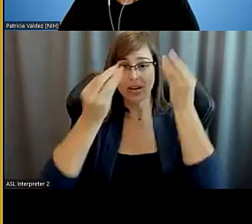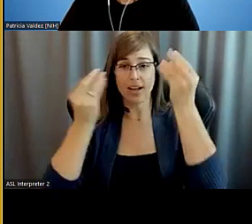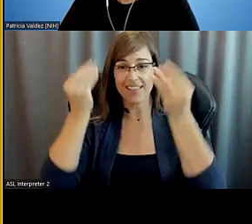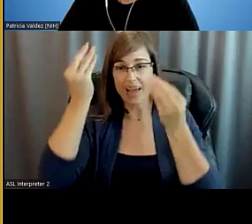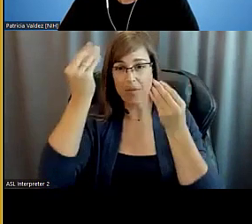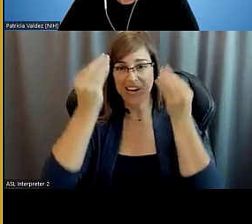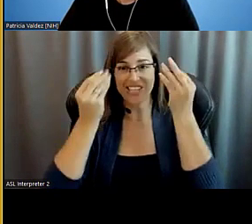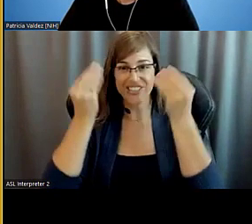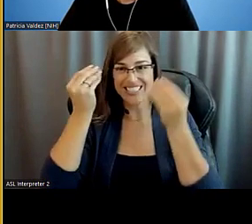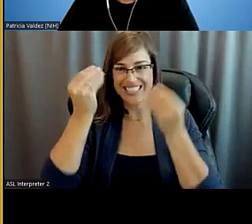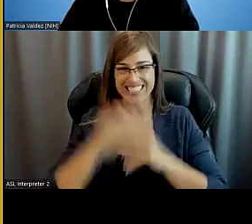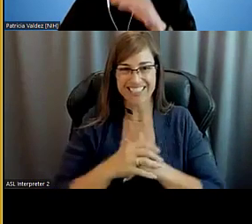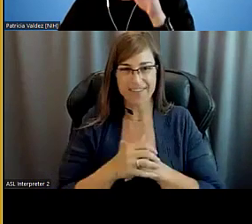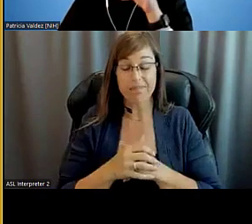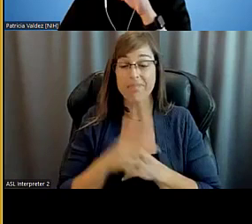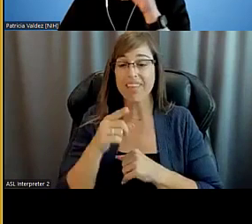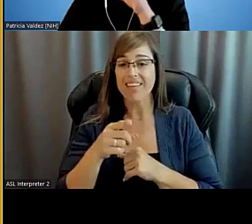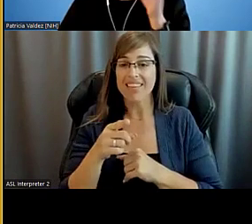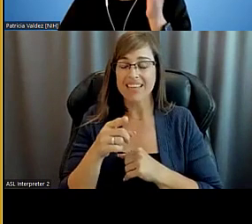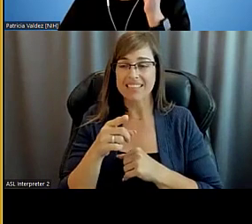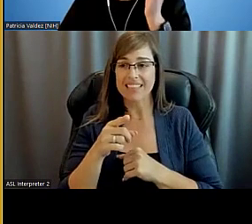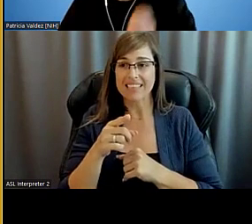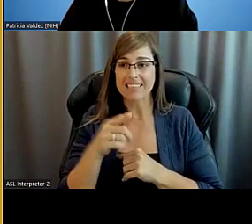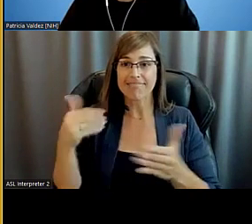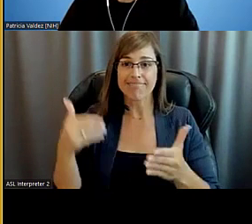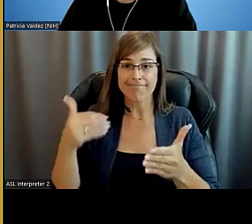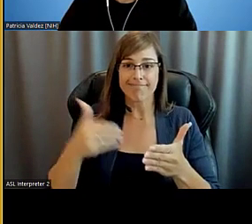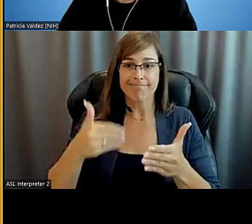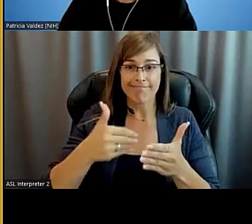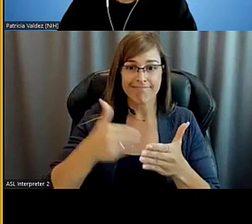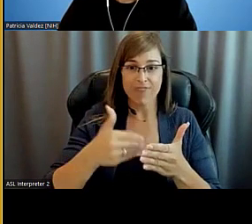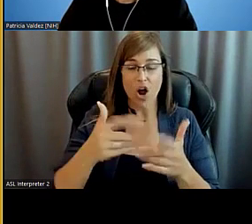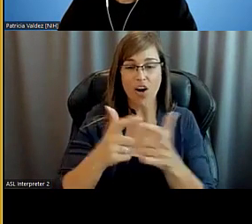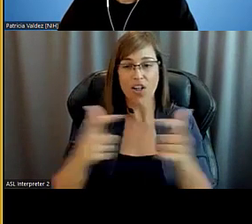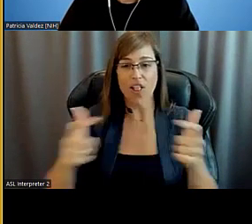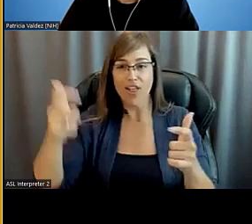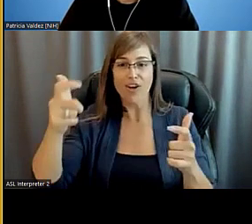and this is all gearing up towards our sort of larger grants conference